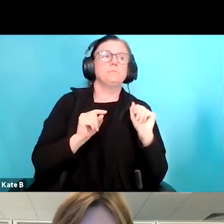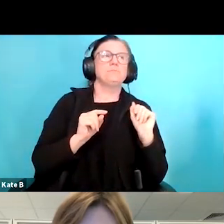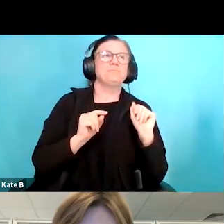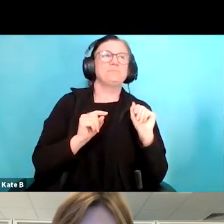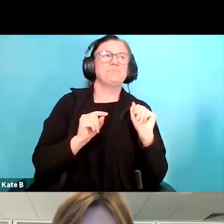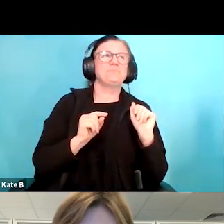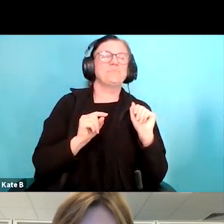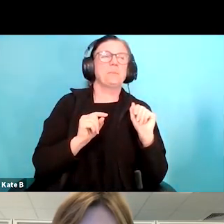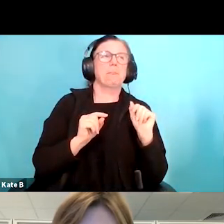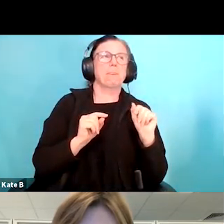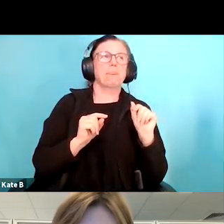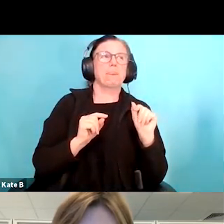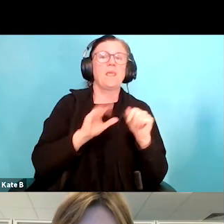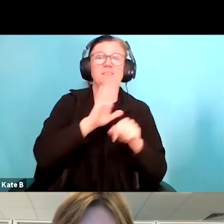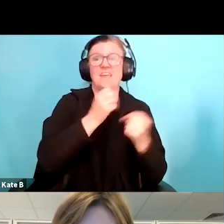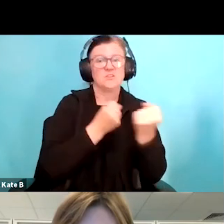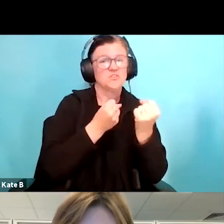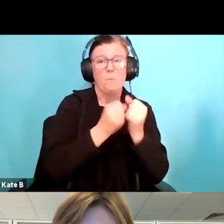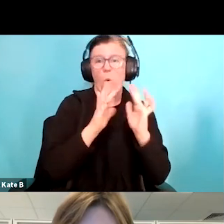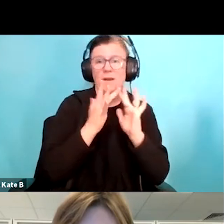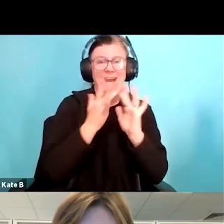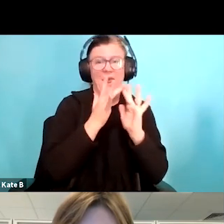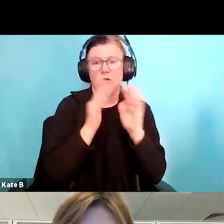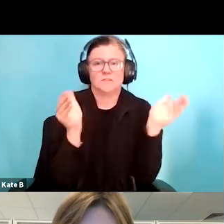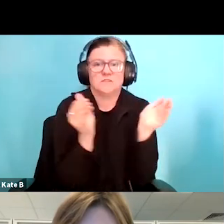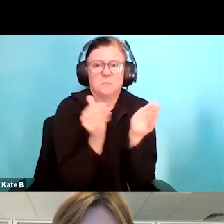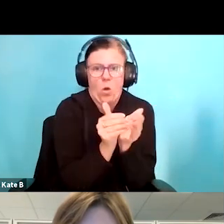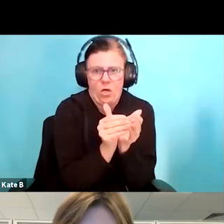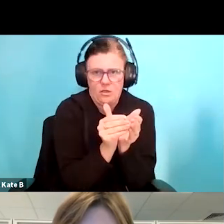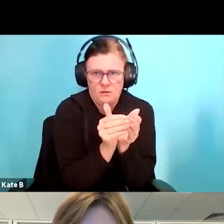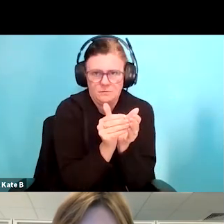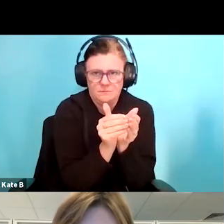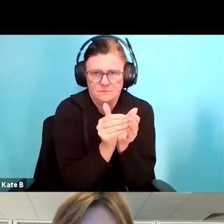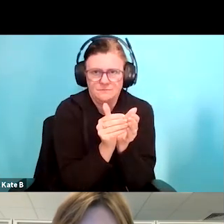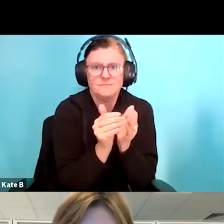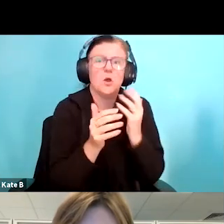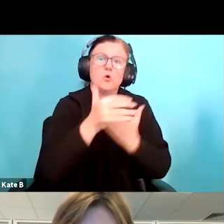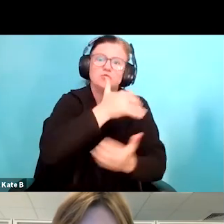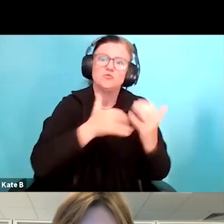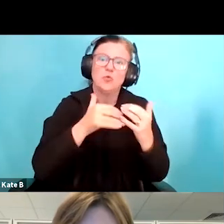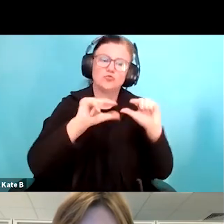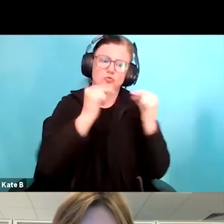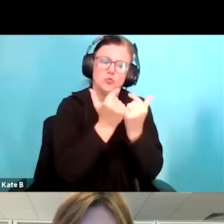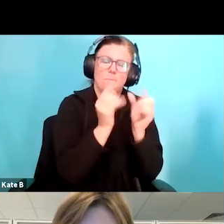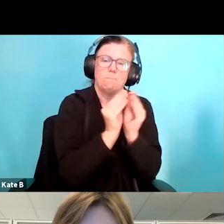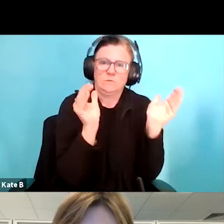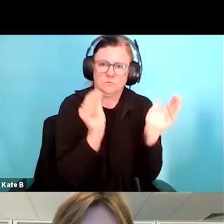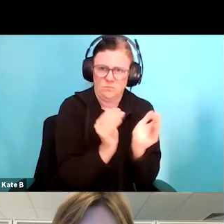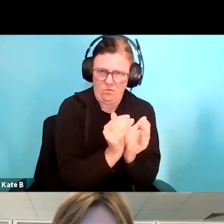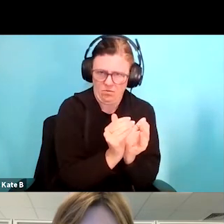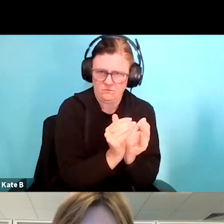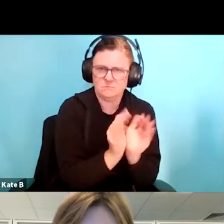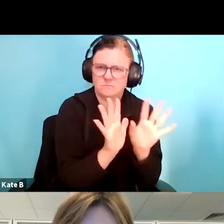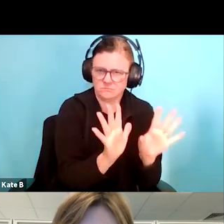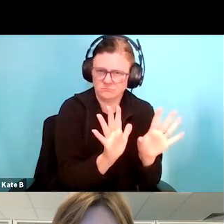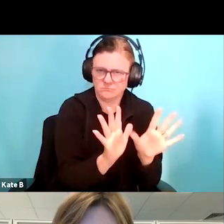lower support networks. They have smaller quantity of support networks and as we kind of touched on